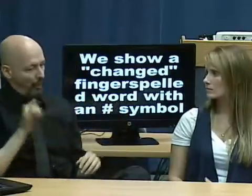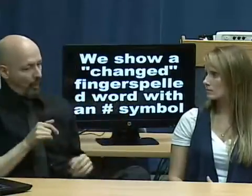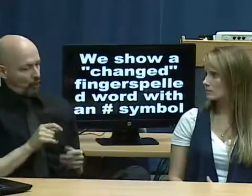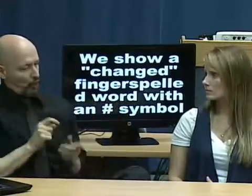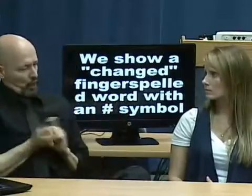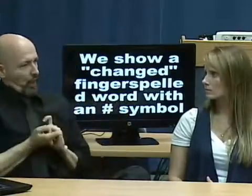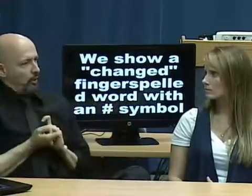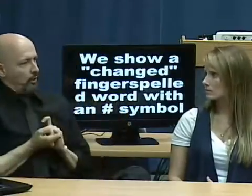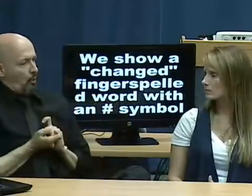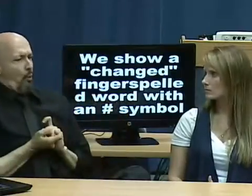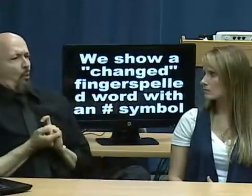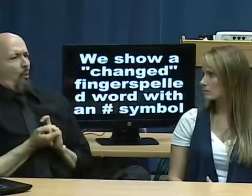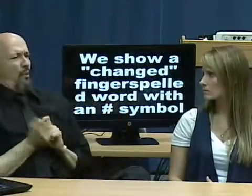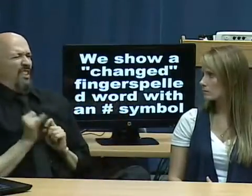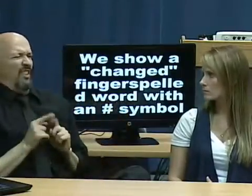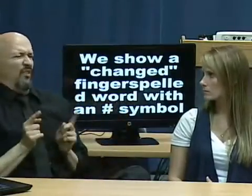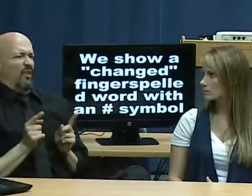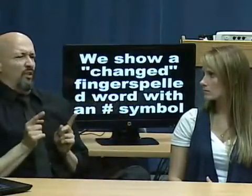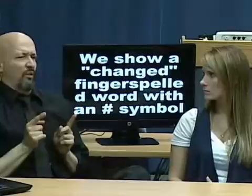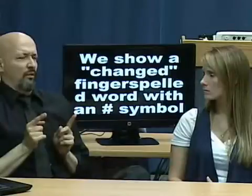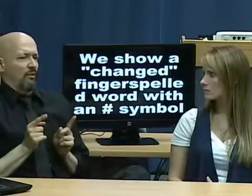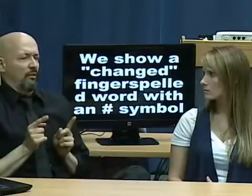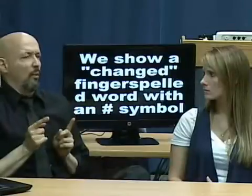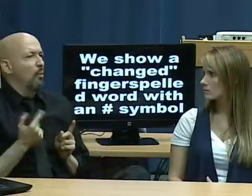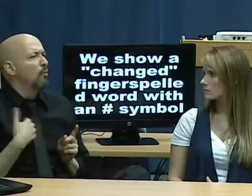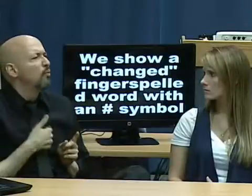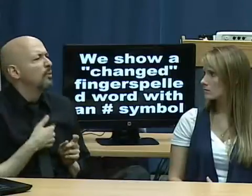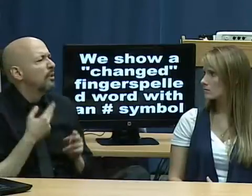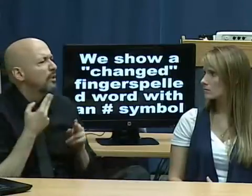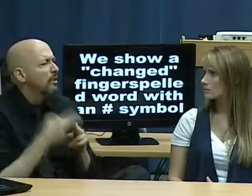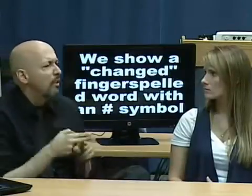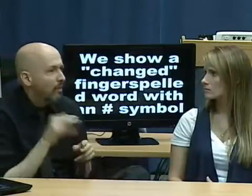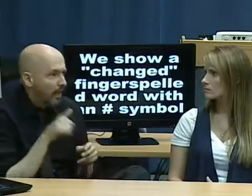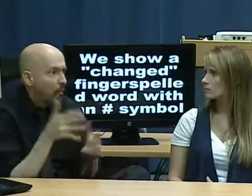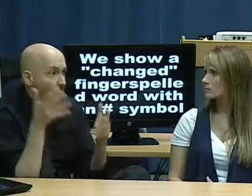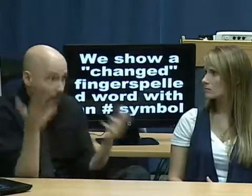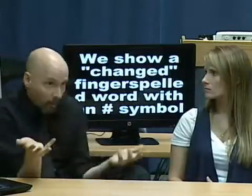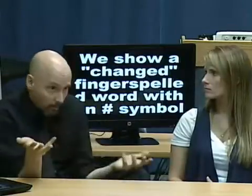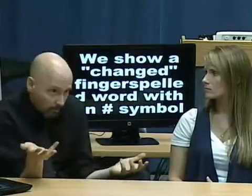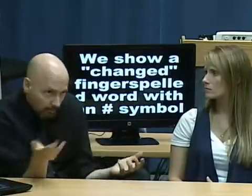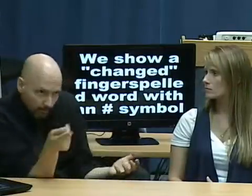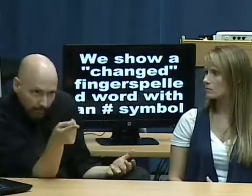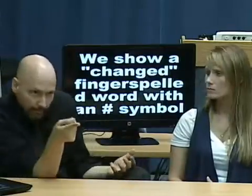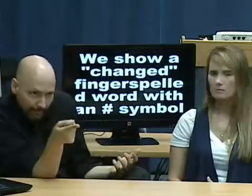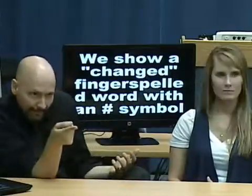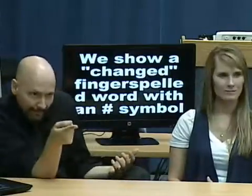That change makes it different. What do we call that? You?